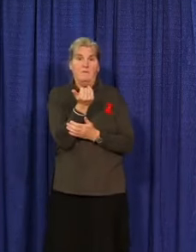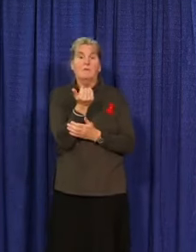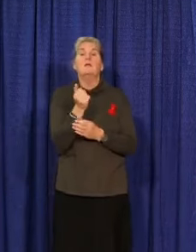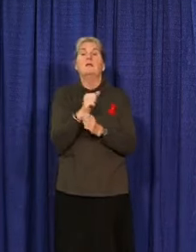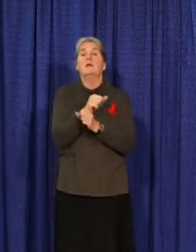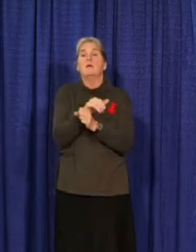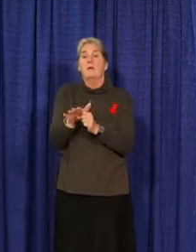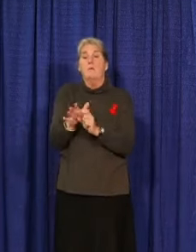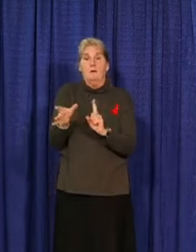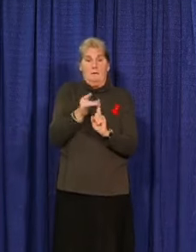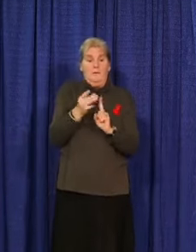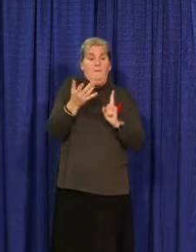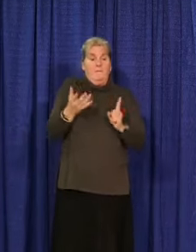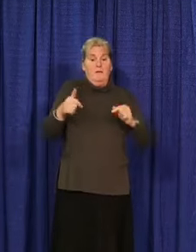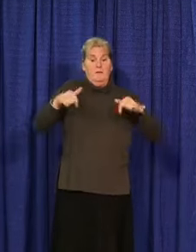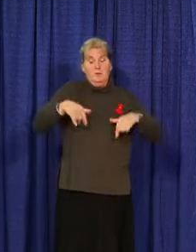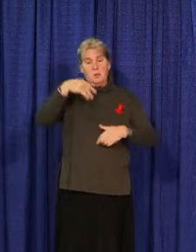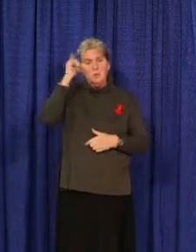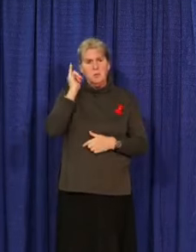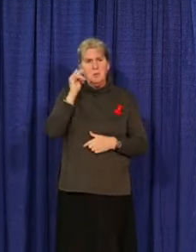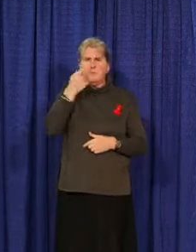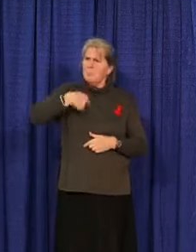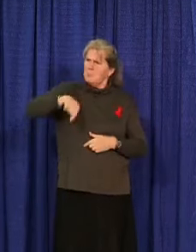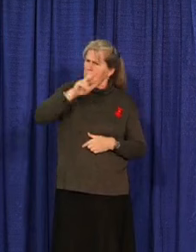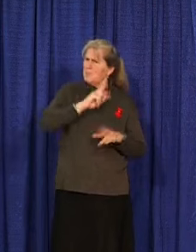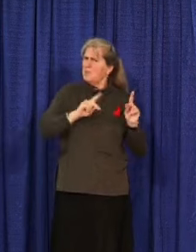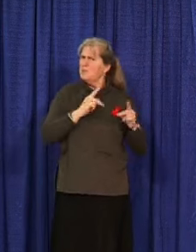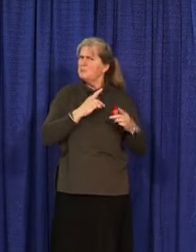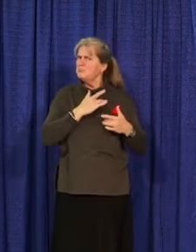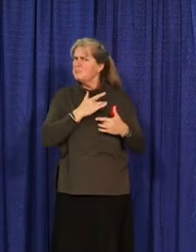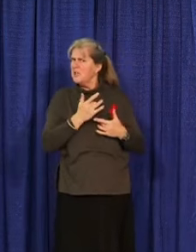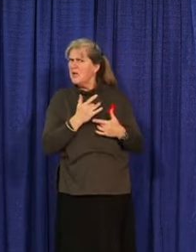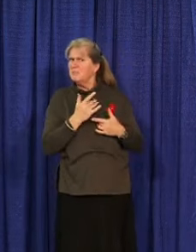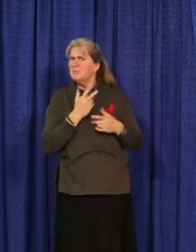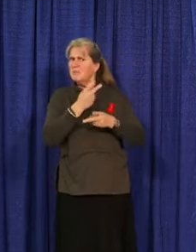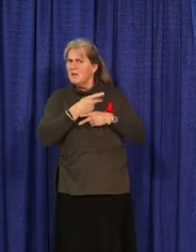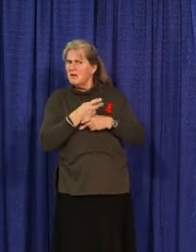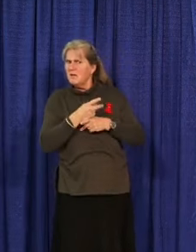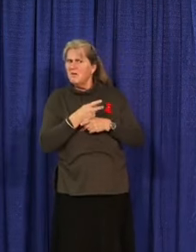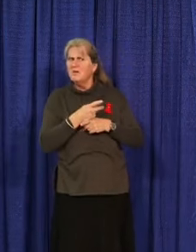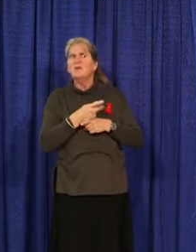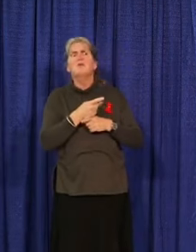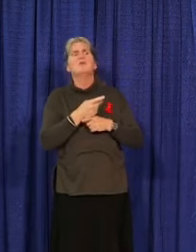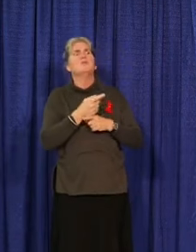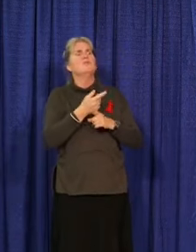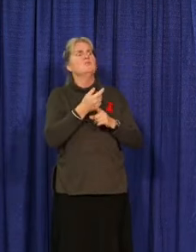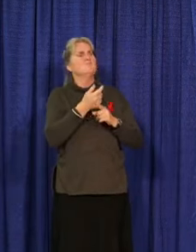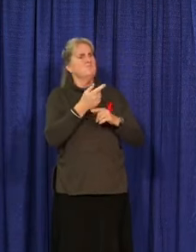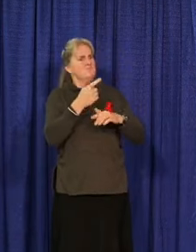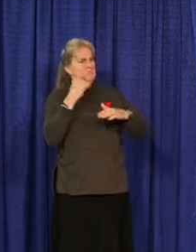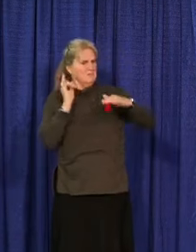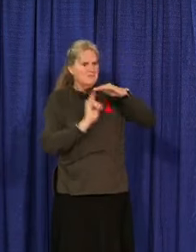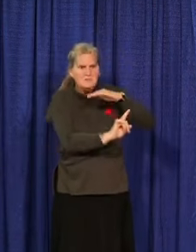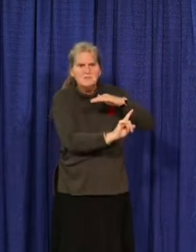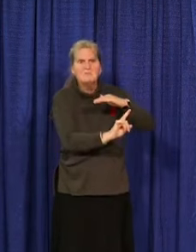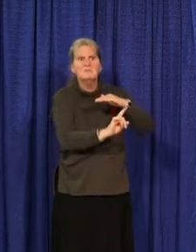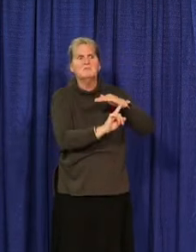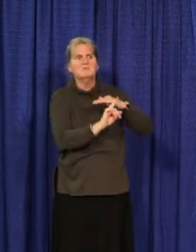COVID-19, people have been pretty cautious. They have stayed home and self isolated, and this has helped us